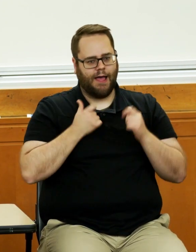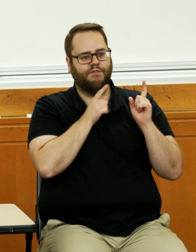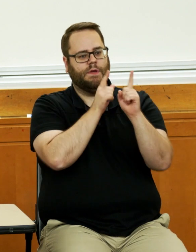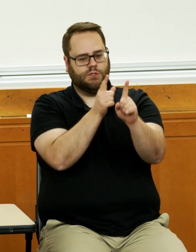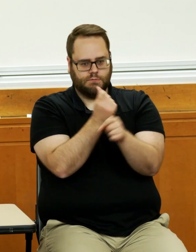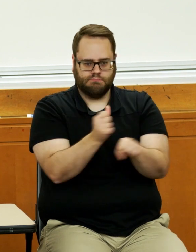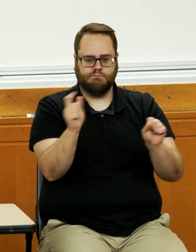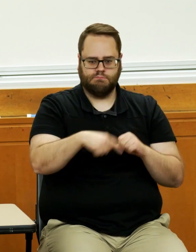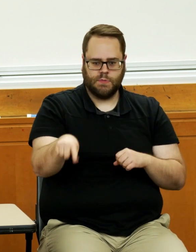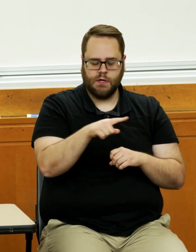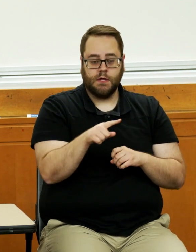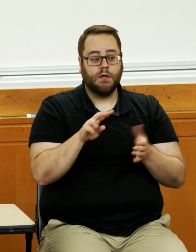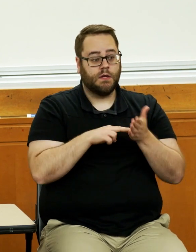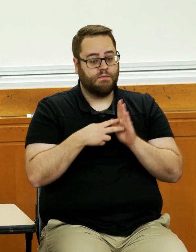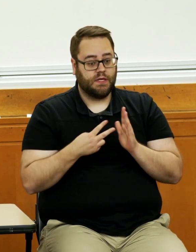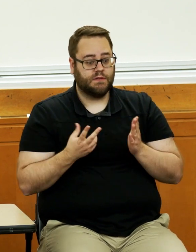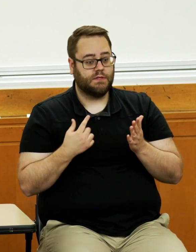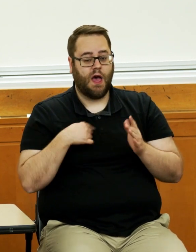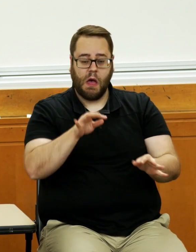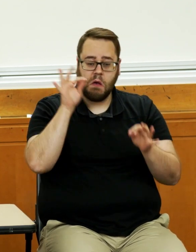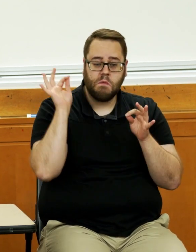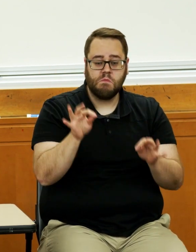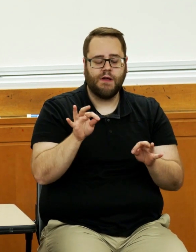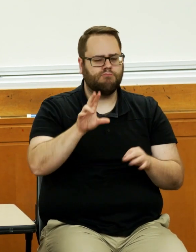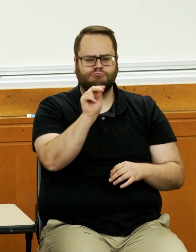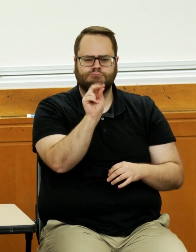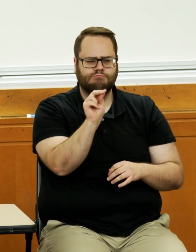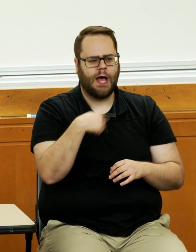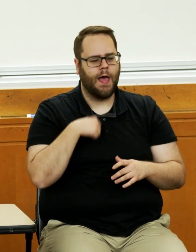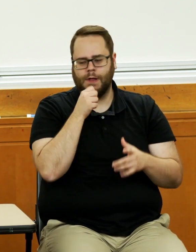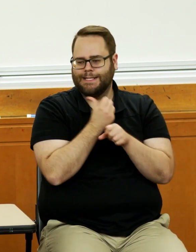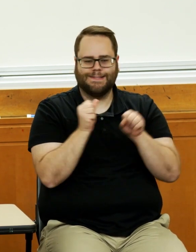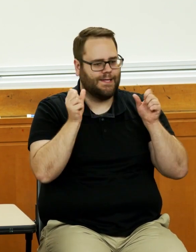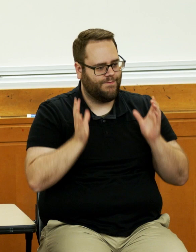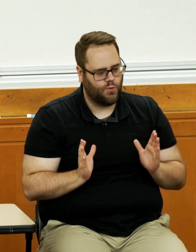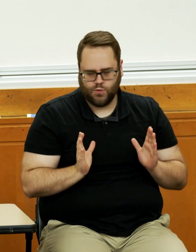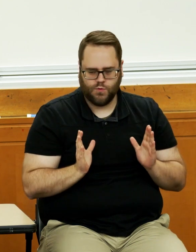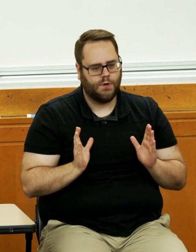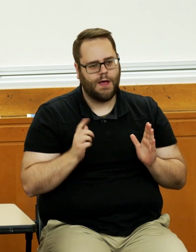infallible or that I aspire to be, or that I am, some sort of savior. I don't and I'm not.